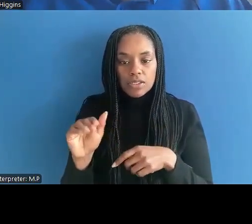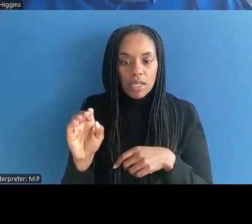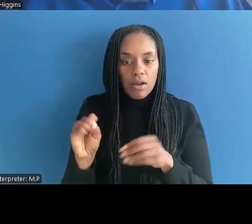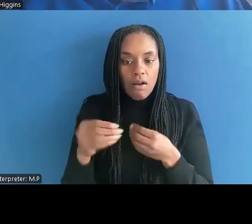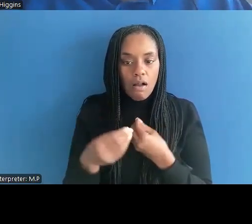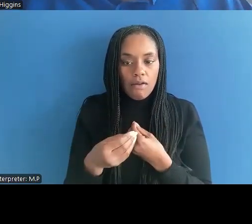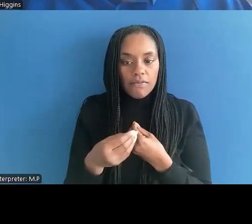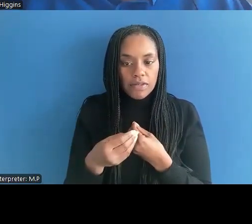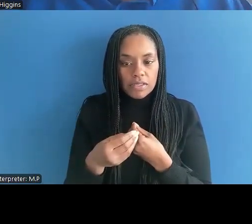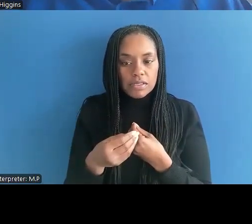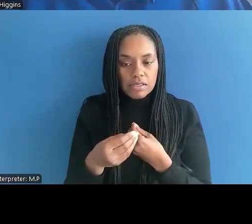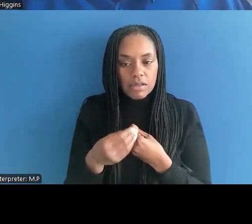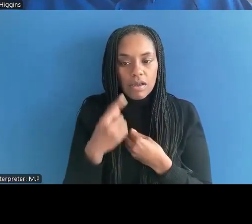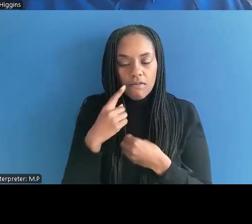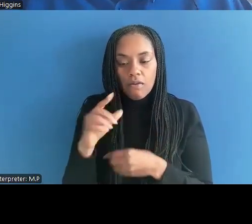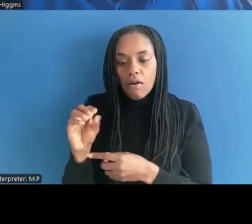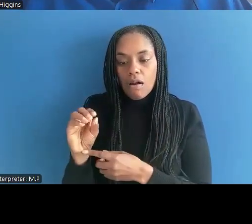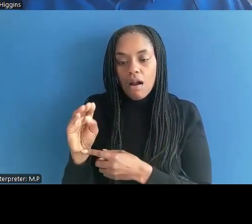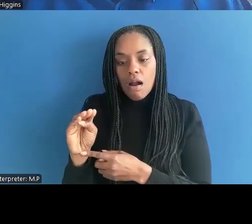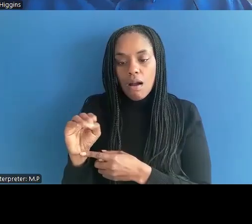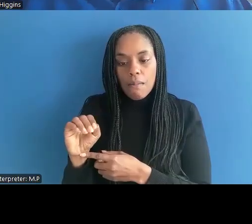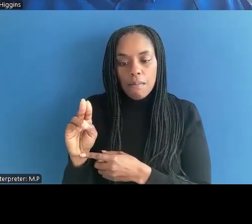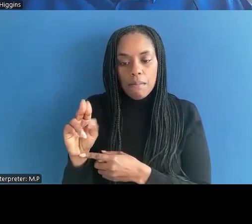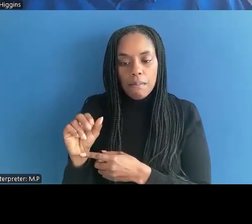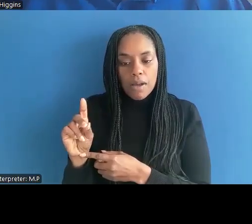So if your in Managed Care, the Department of Manage Health